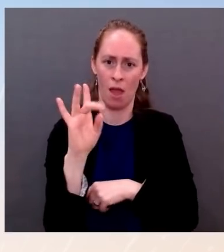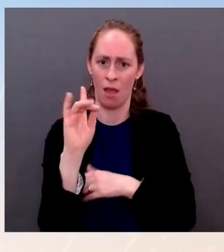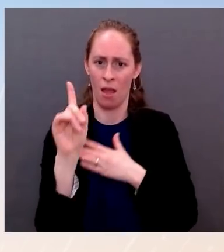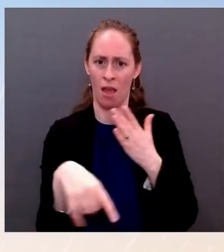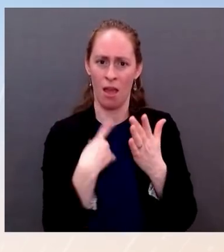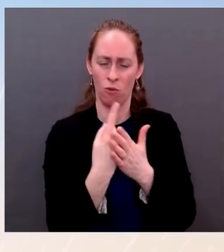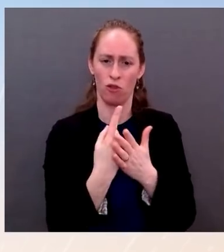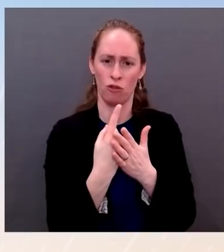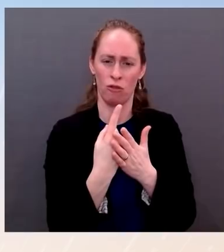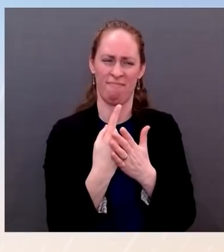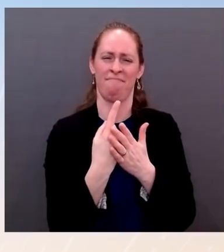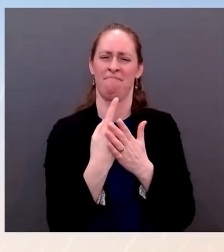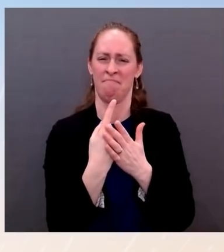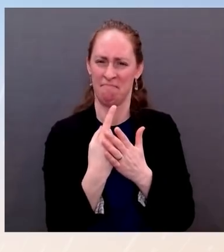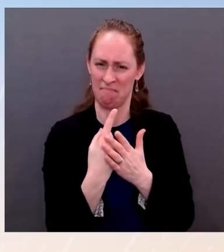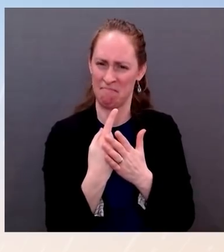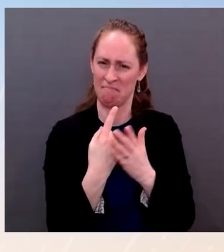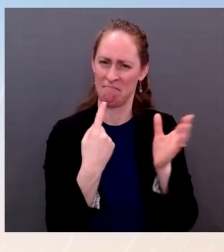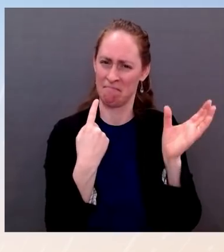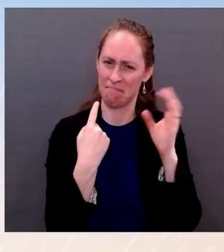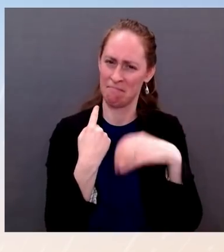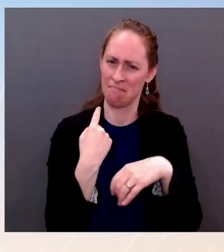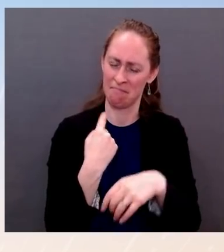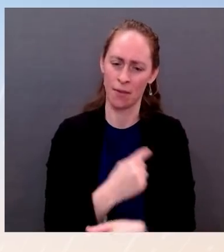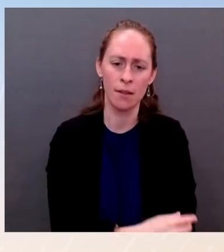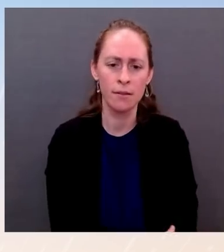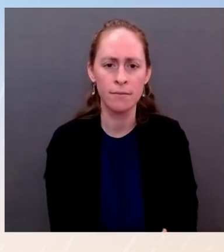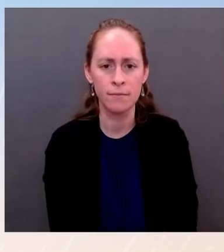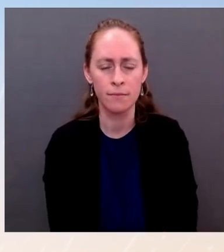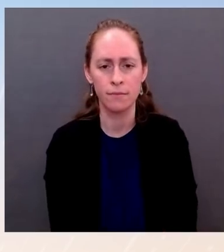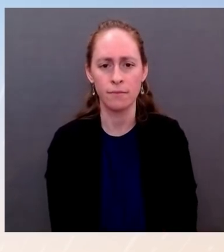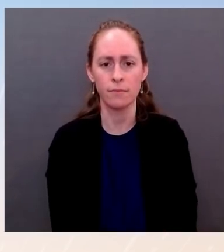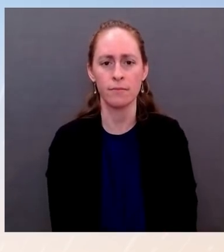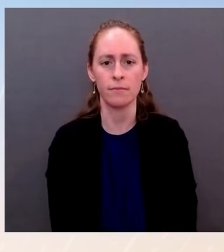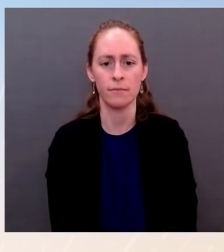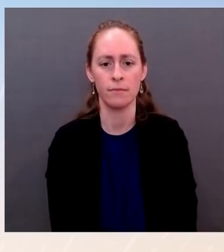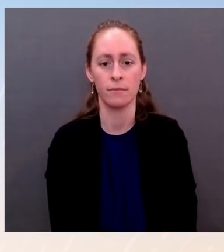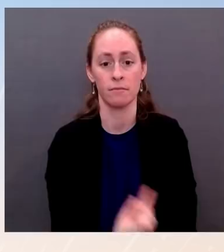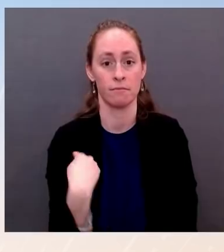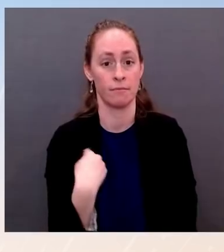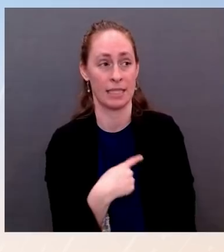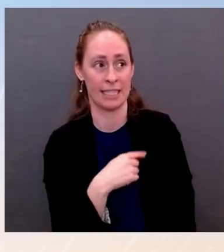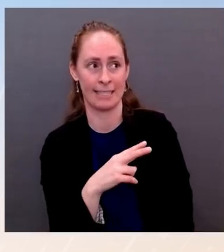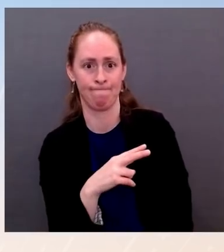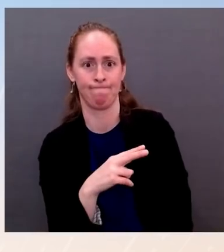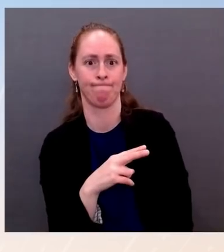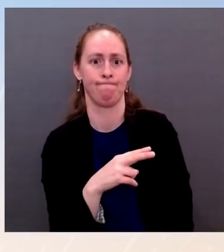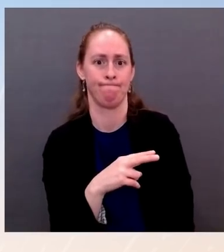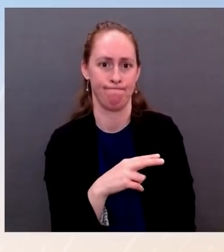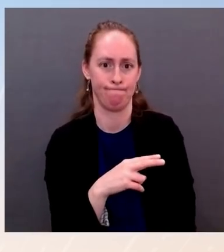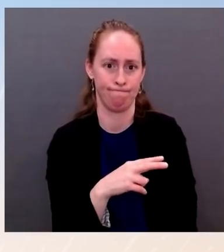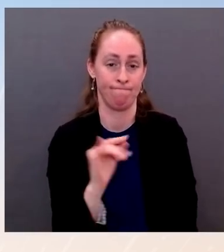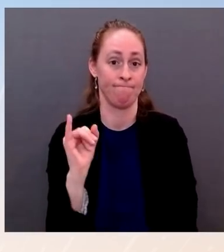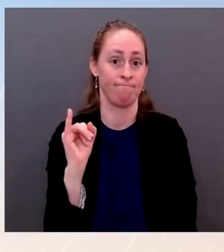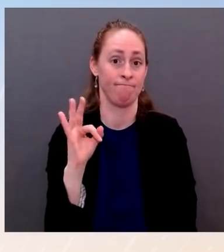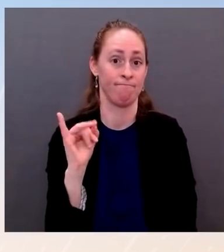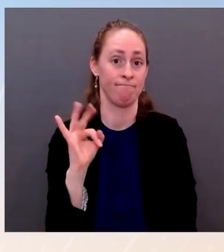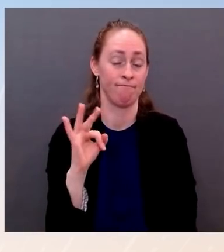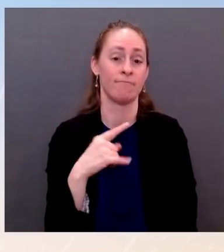that this would make it a very difficult circumstance on the ground for American citizens. We don't have an assessment, as he --